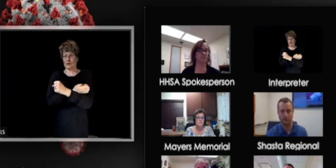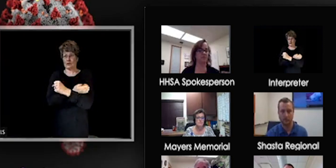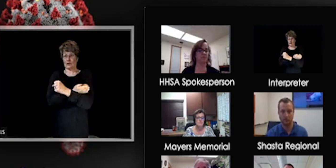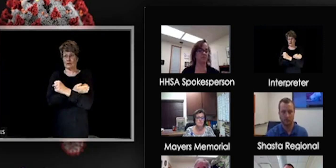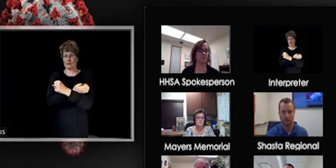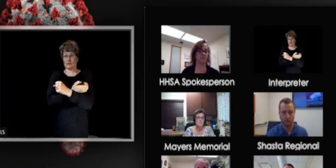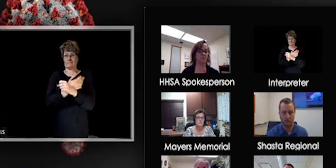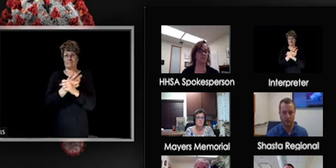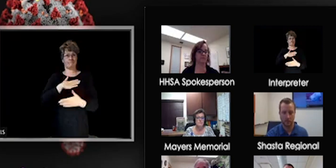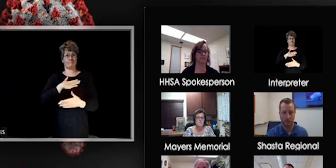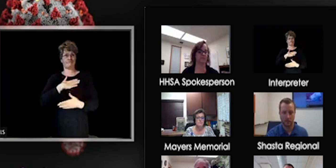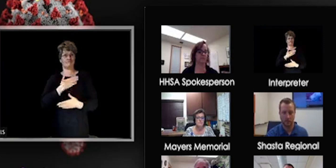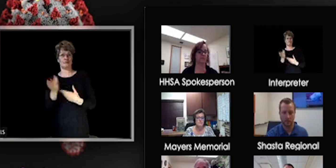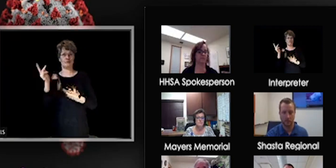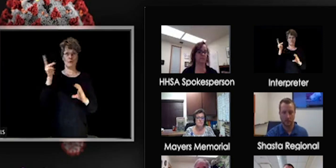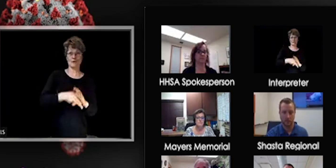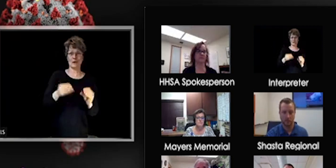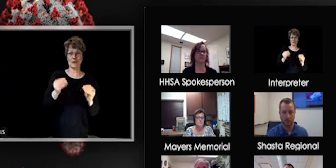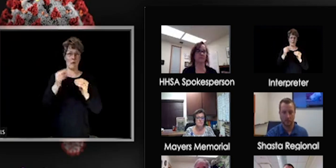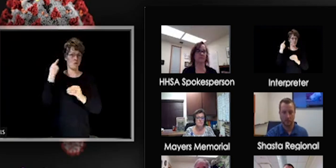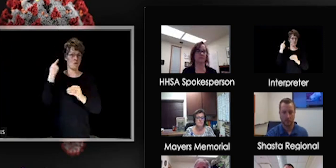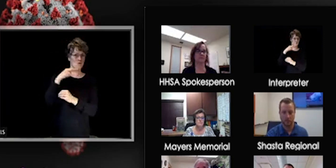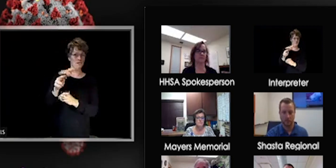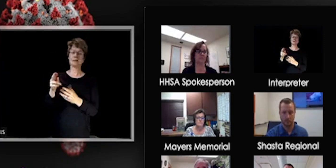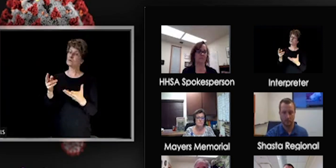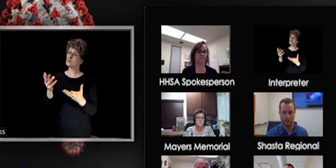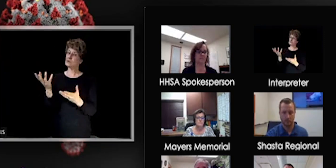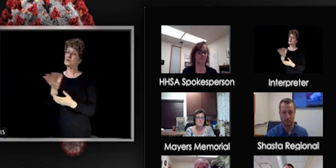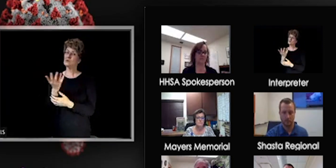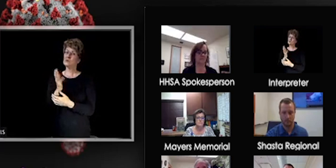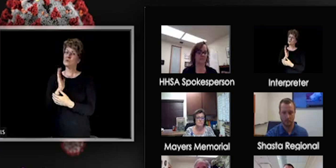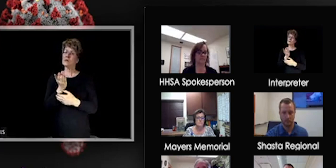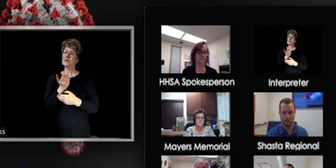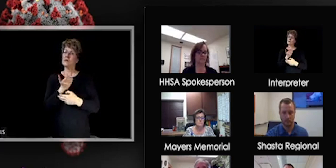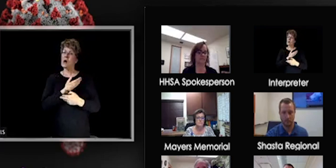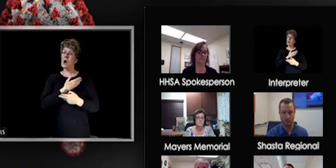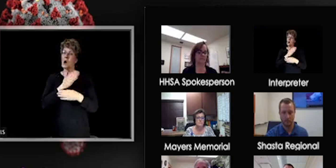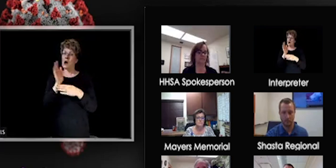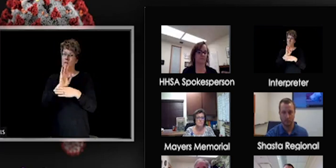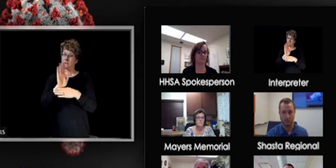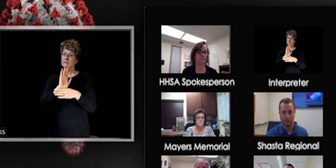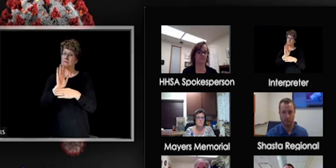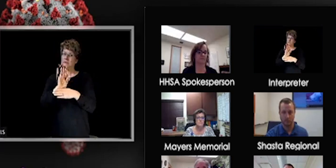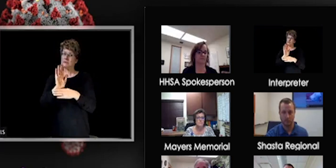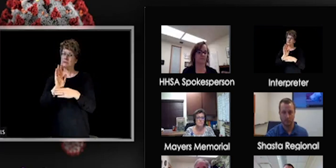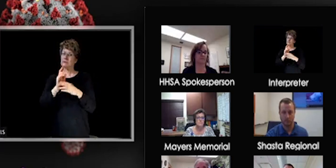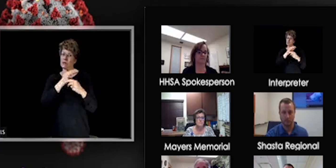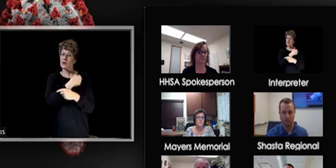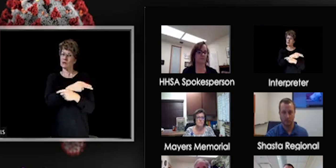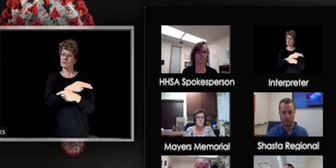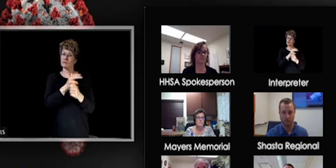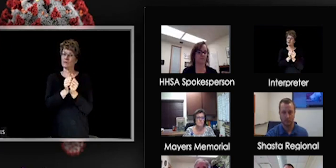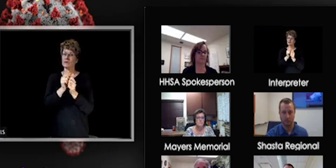our trauma season has started off quite busy. But, to your question no we have not seen